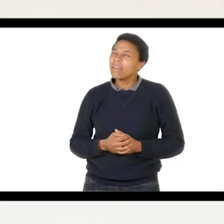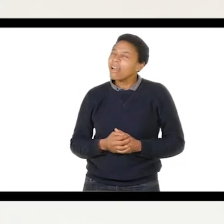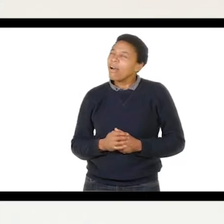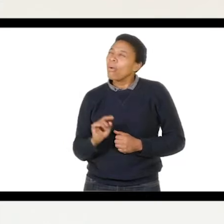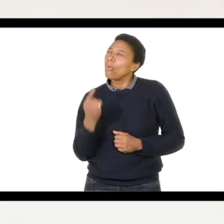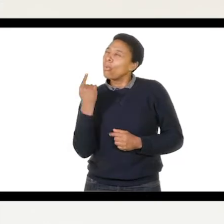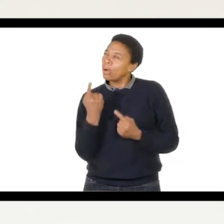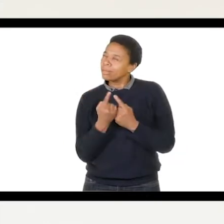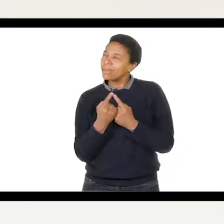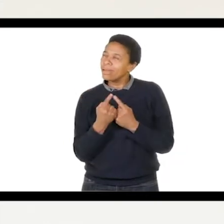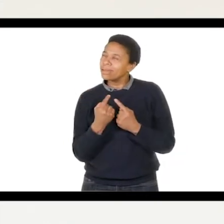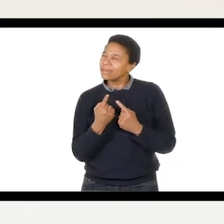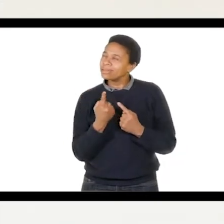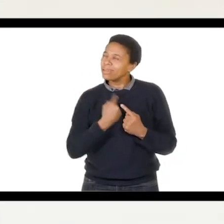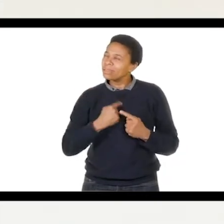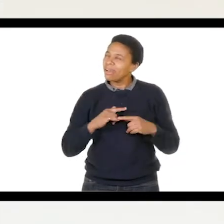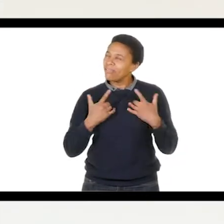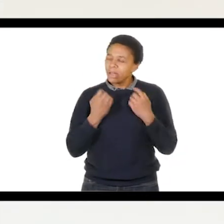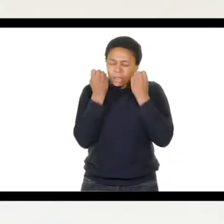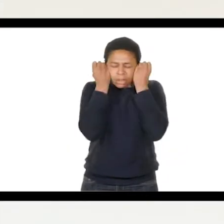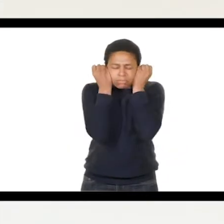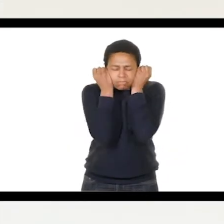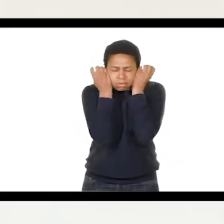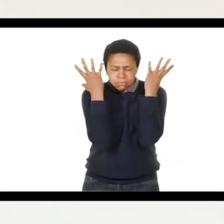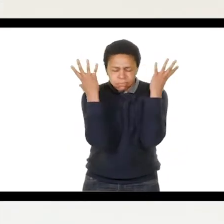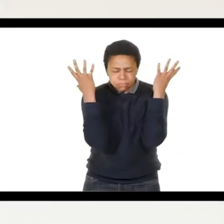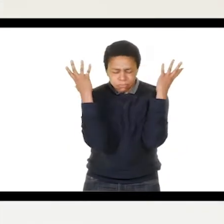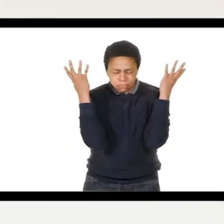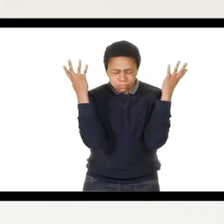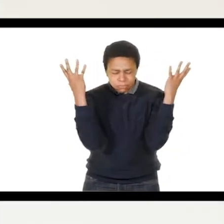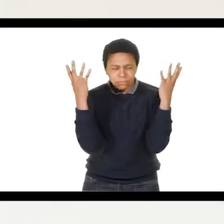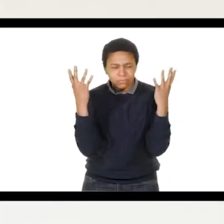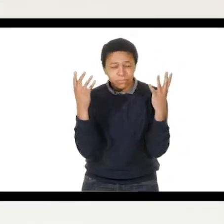Something that I found very mind-blowing, when I was younger